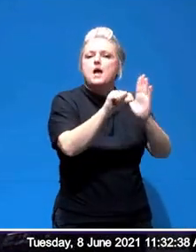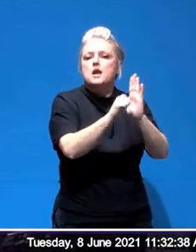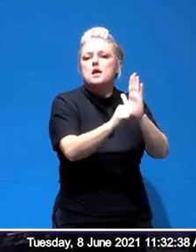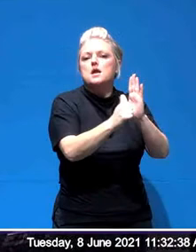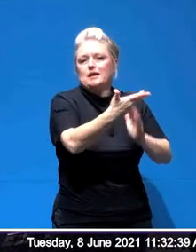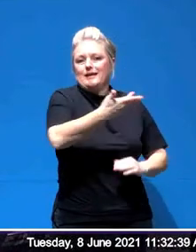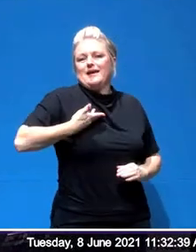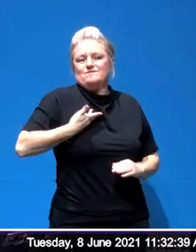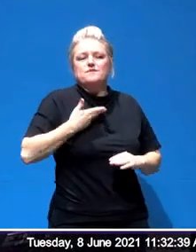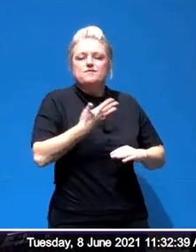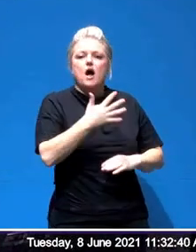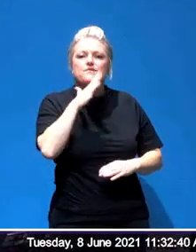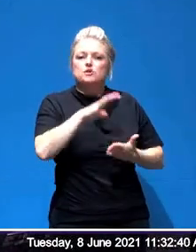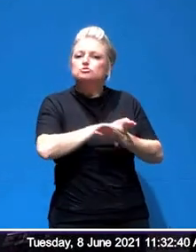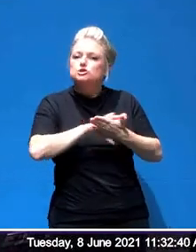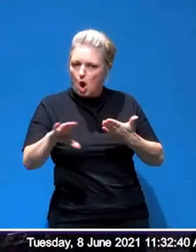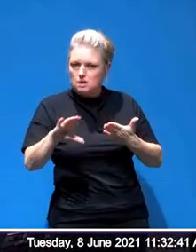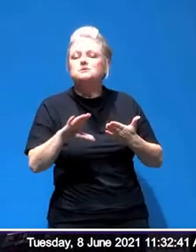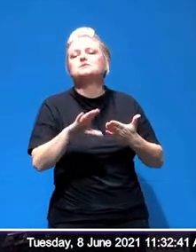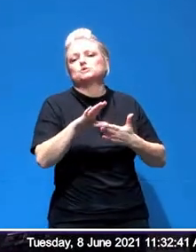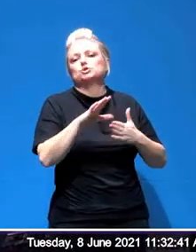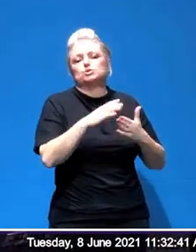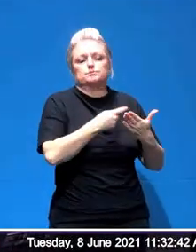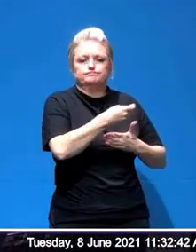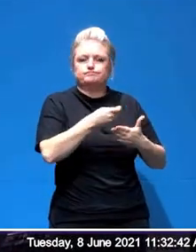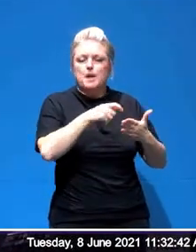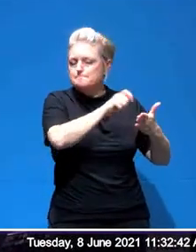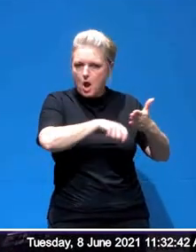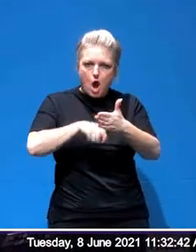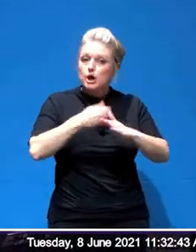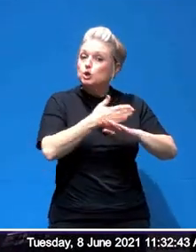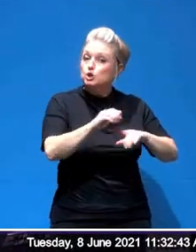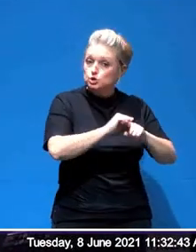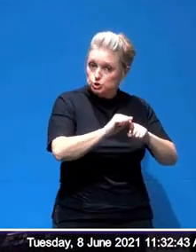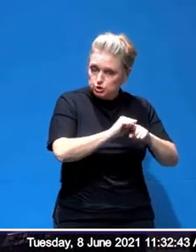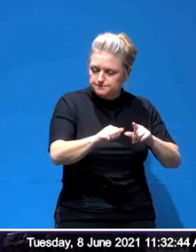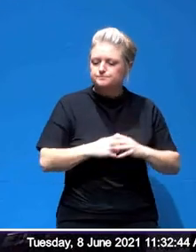DHS continued to administer Daniel's finance for a year after he moved out.